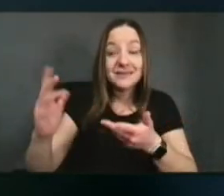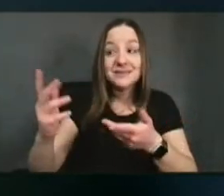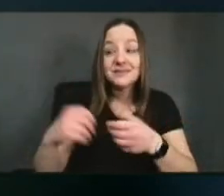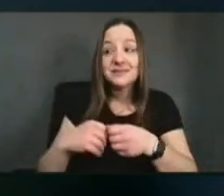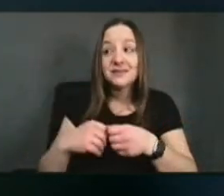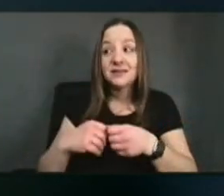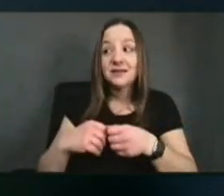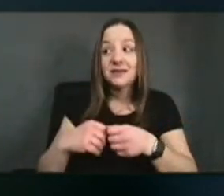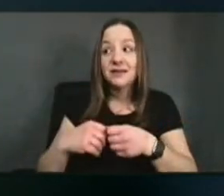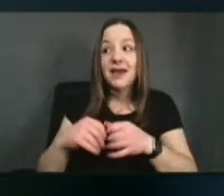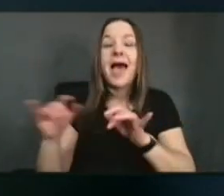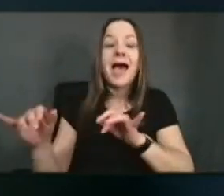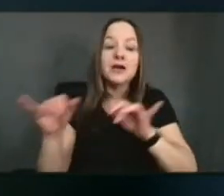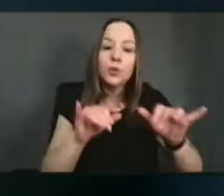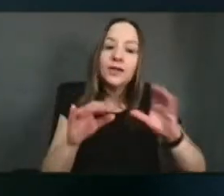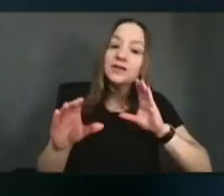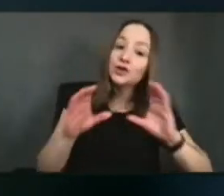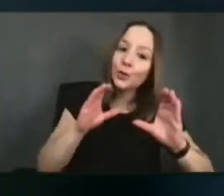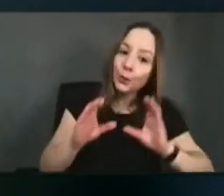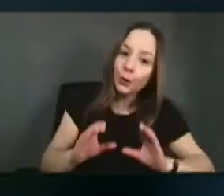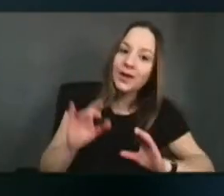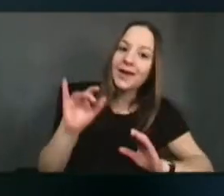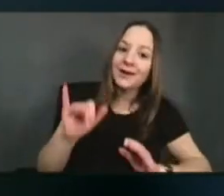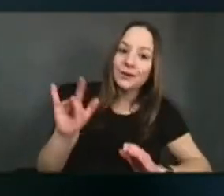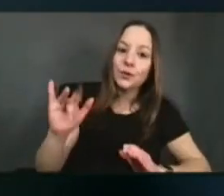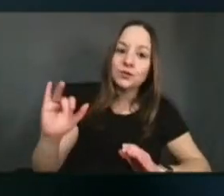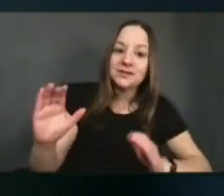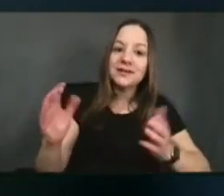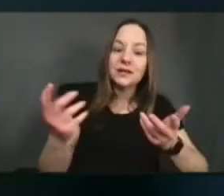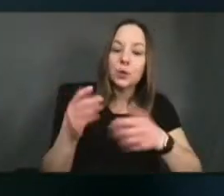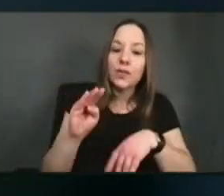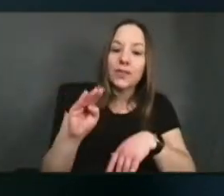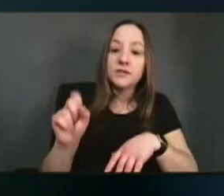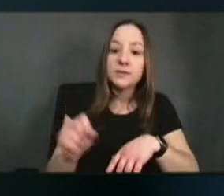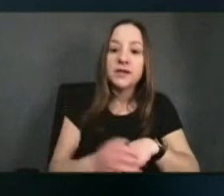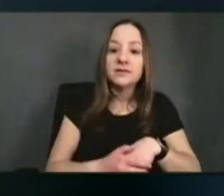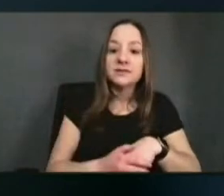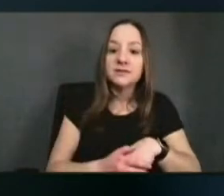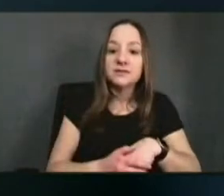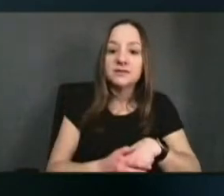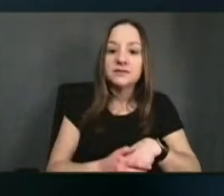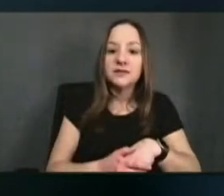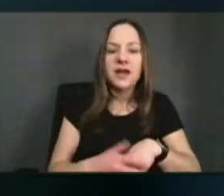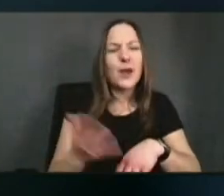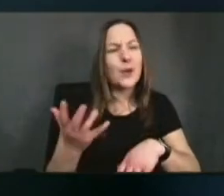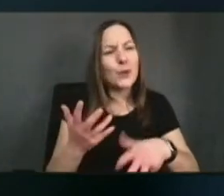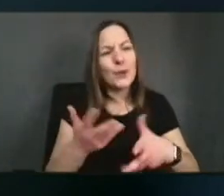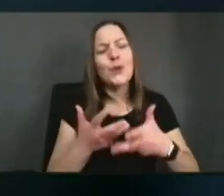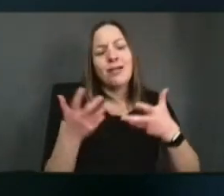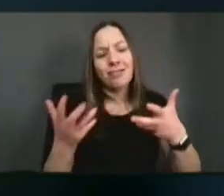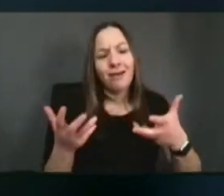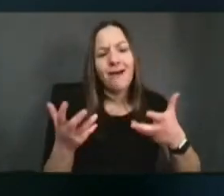clinics at the schools and doing communications through M.C.P.S.